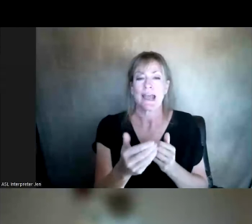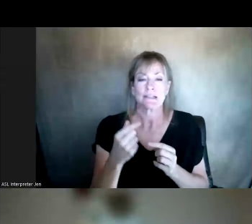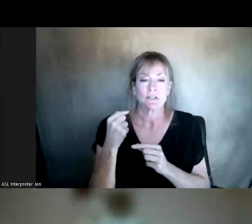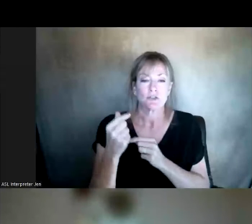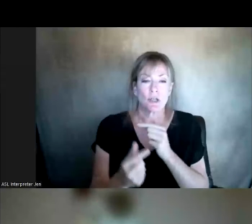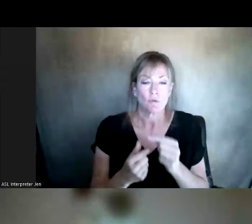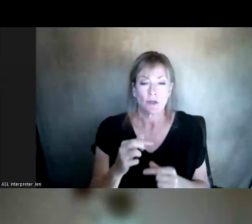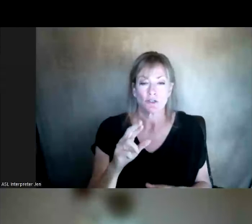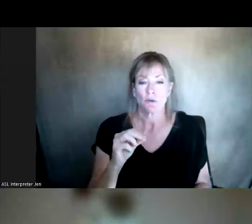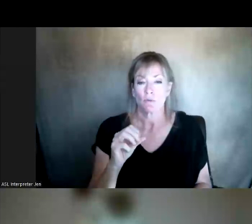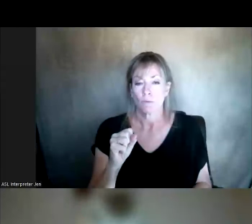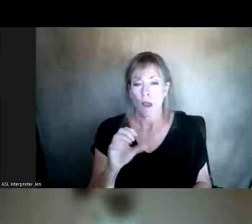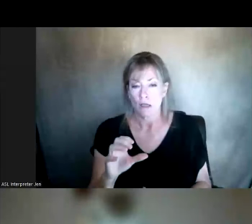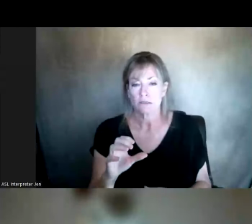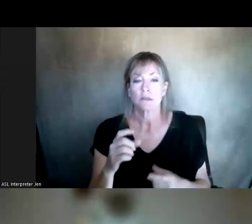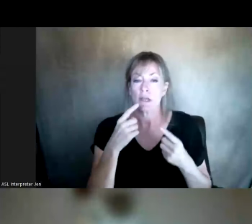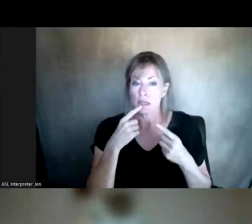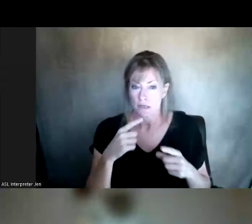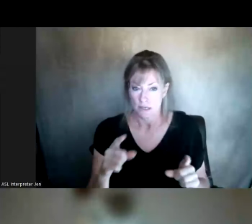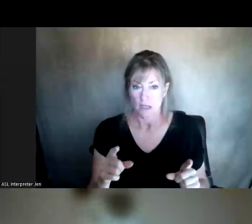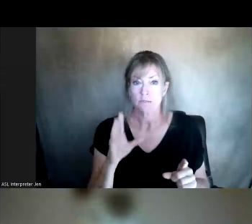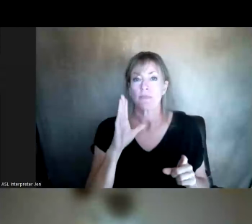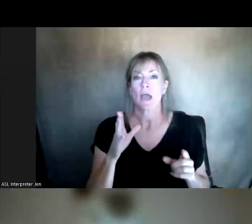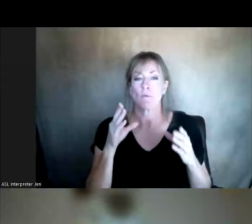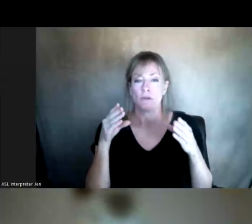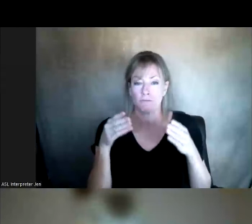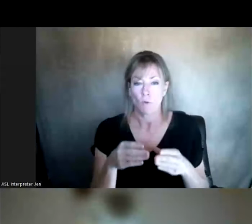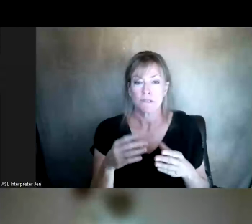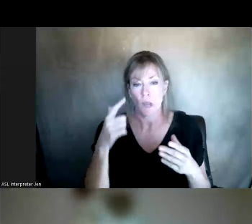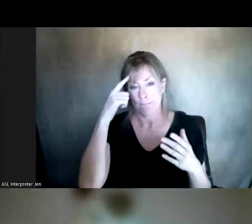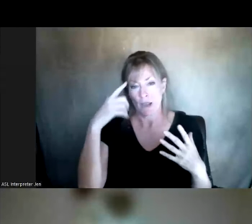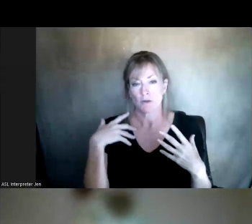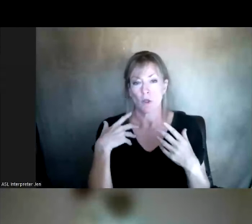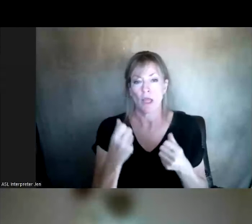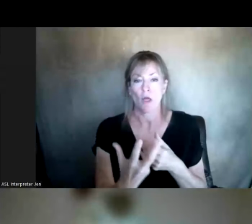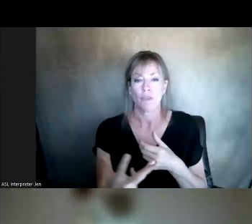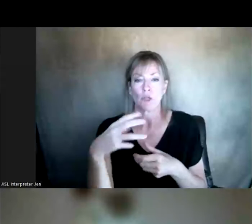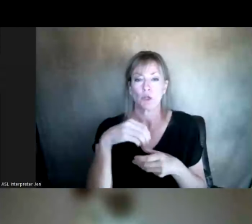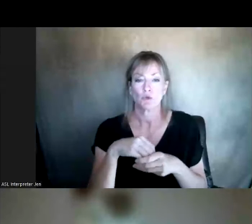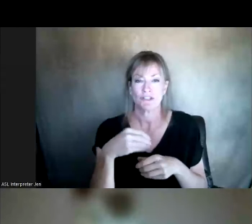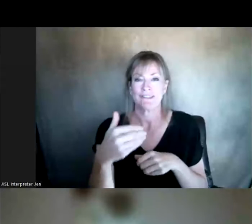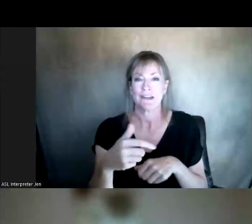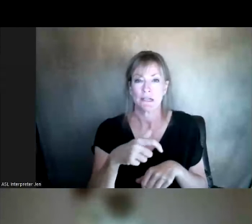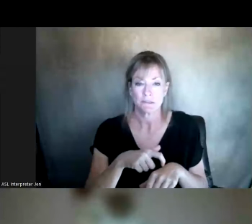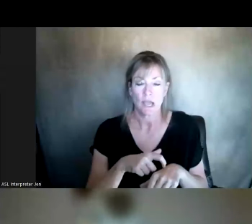SO THAT IS FOCUSING ON MENTAL HEALTH INCLUSION AND WORKING ON A